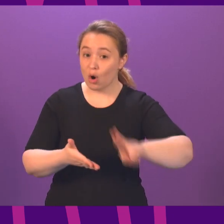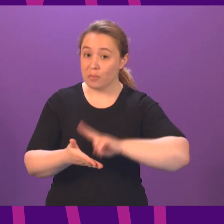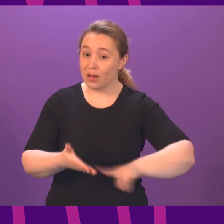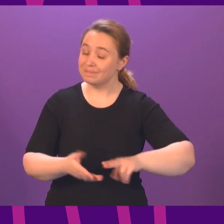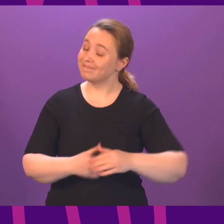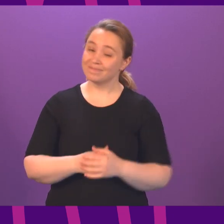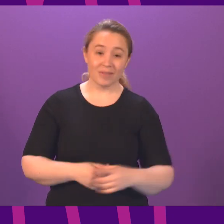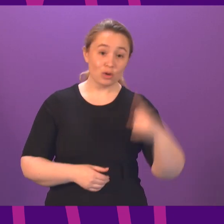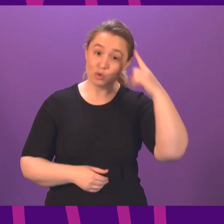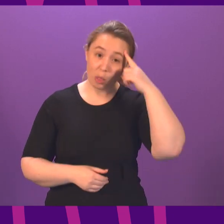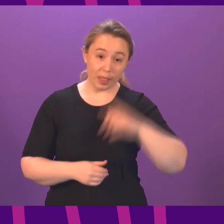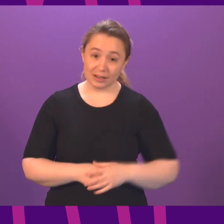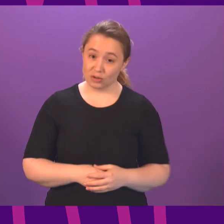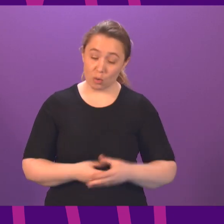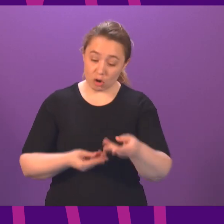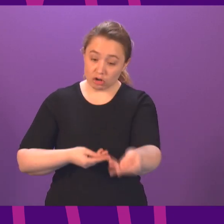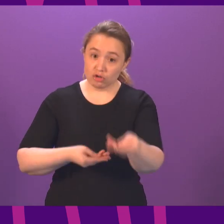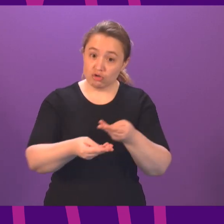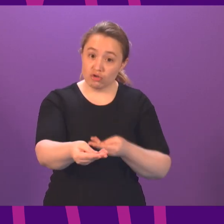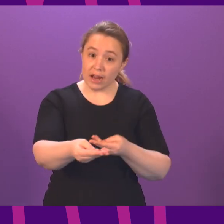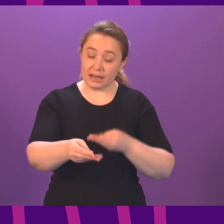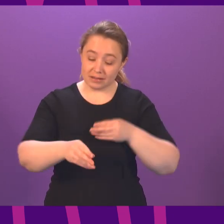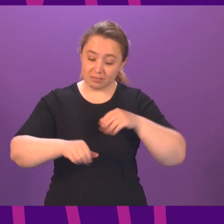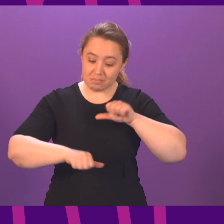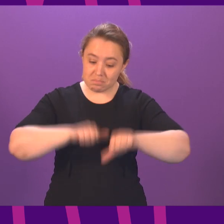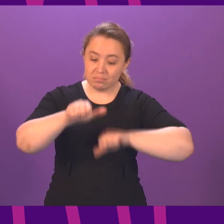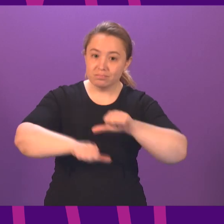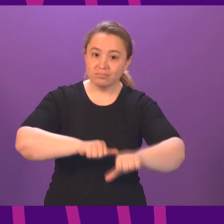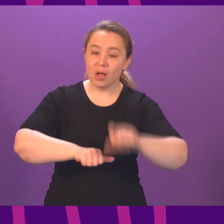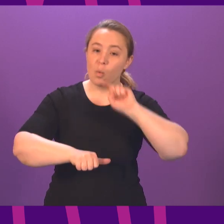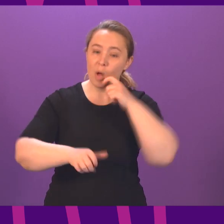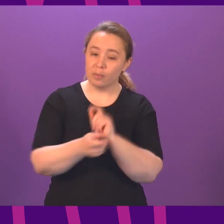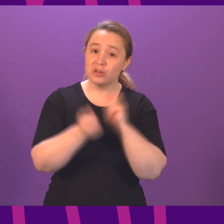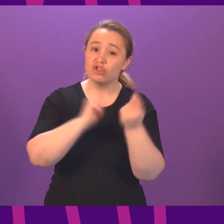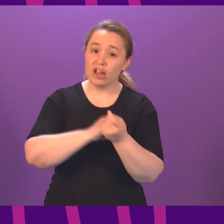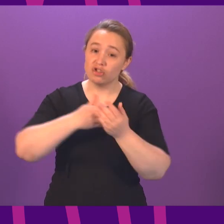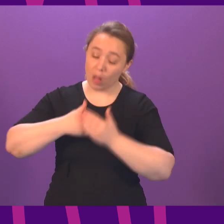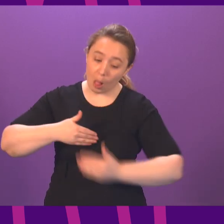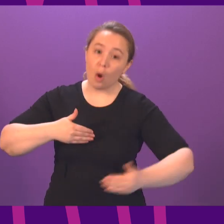they risk being changed for the long term. That will mean a loss to Scotland in financial